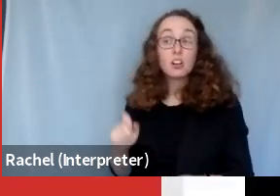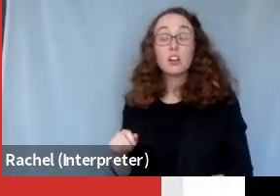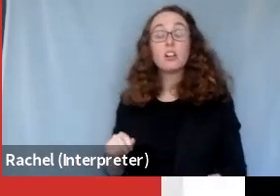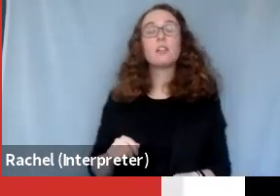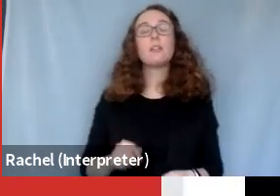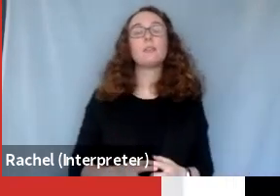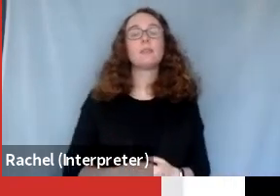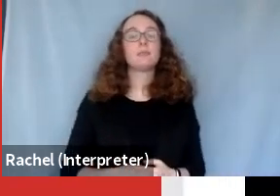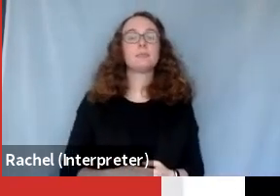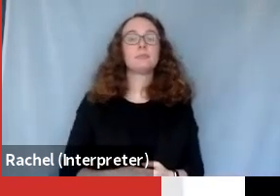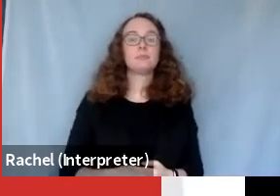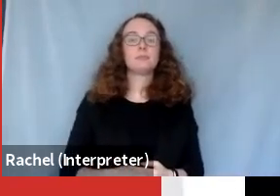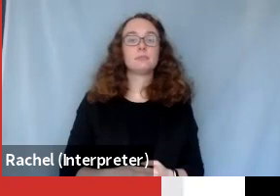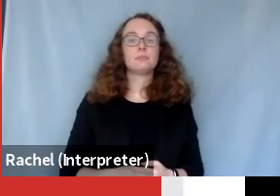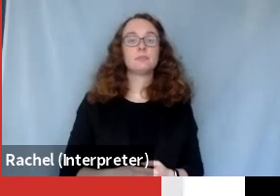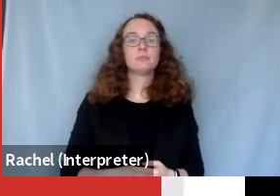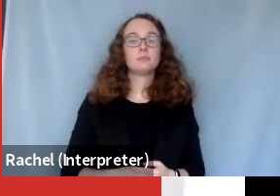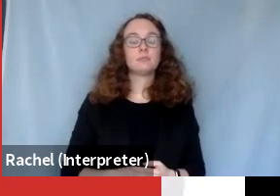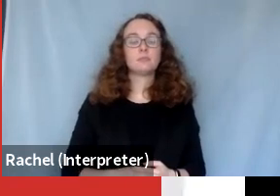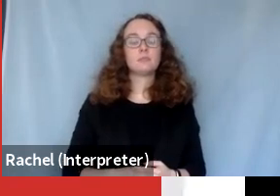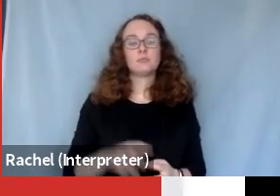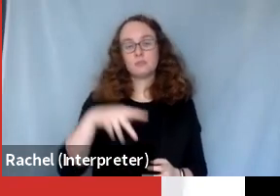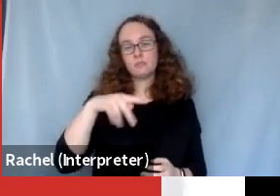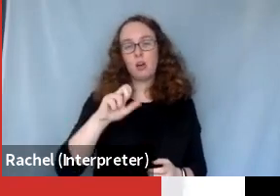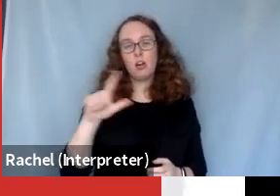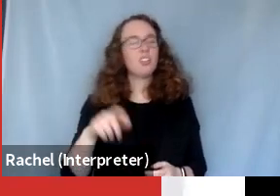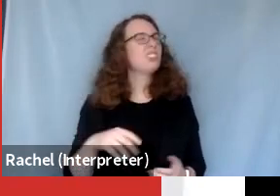this would be something you probably have to talk to the EOPS but we